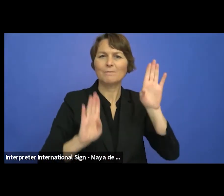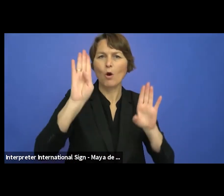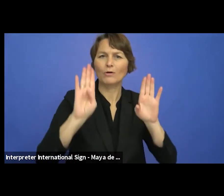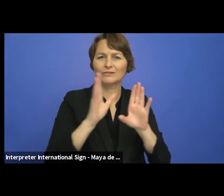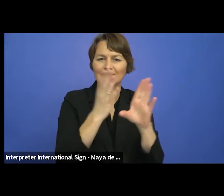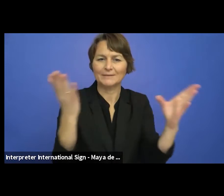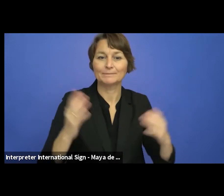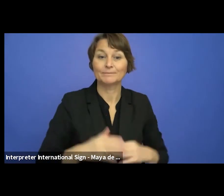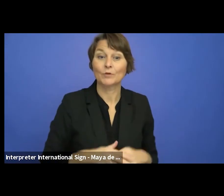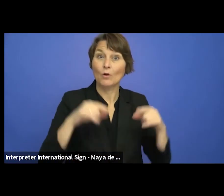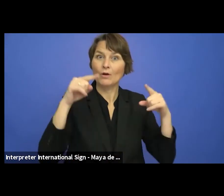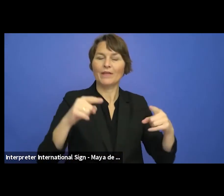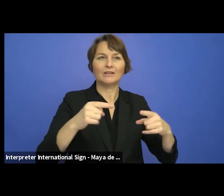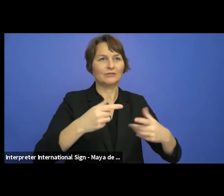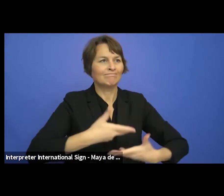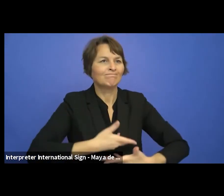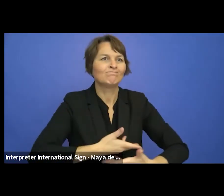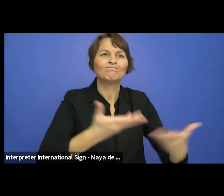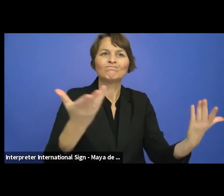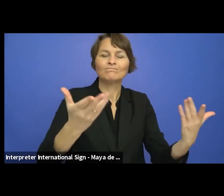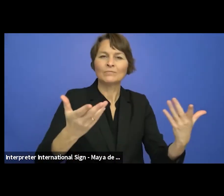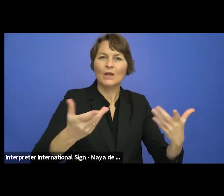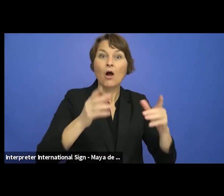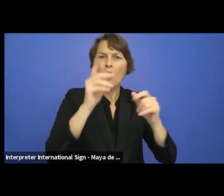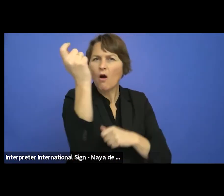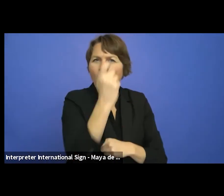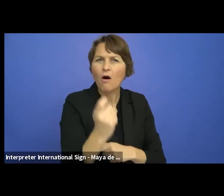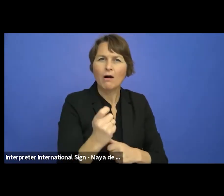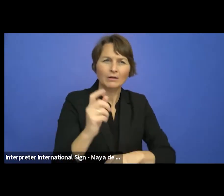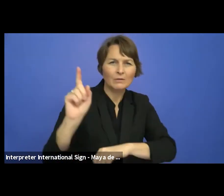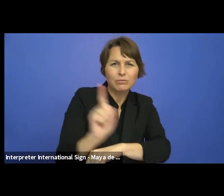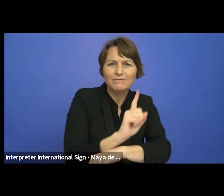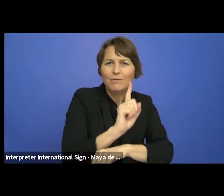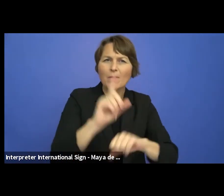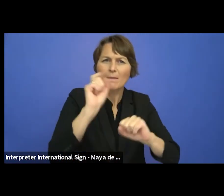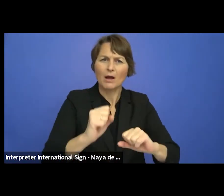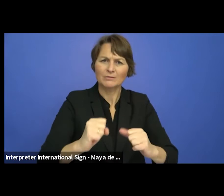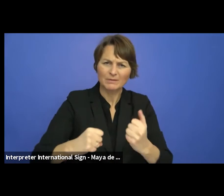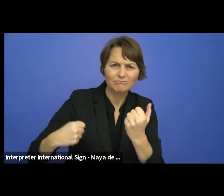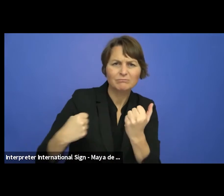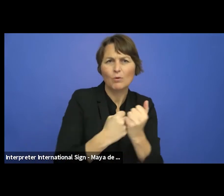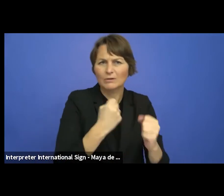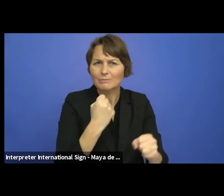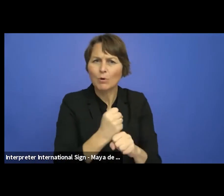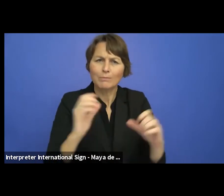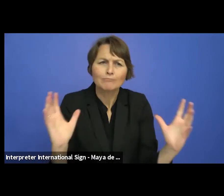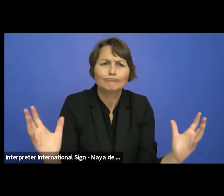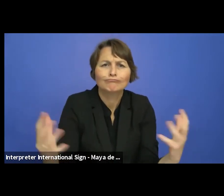needs to be supported and nurtured. Even more so in a situation like the one we are living